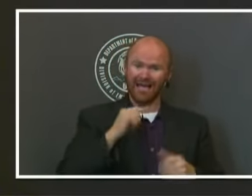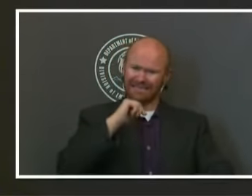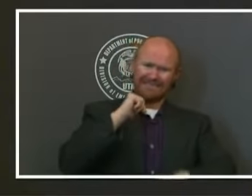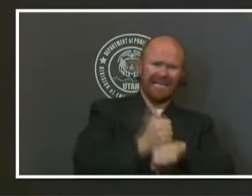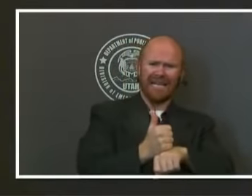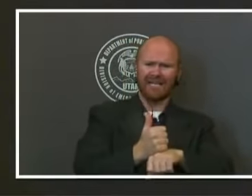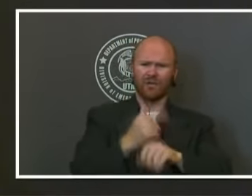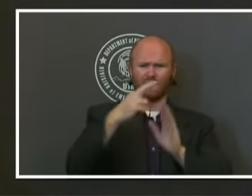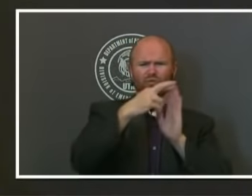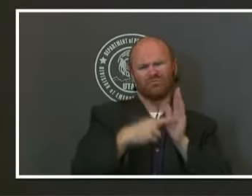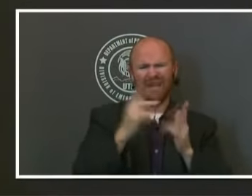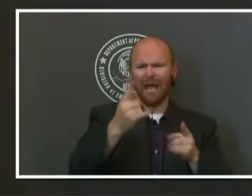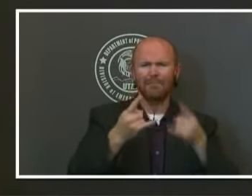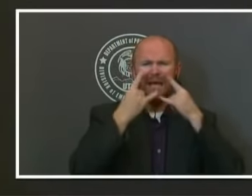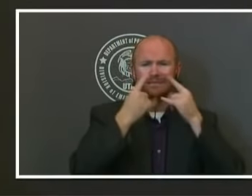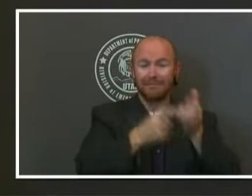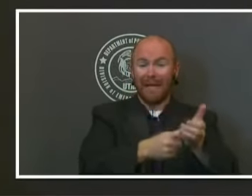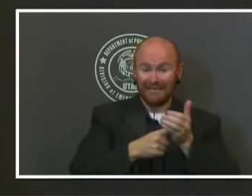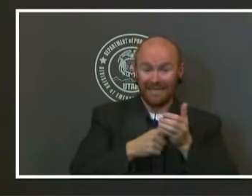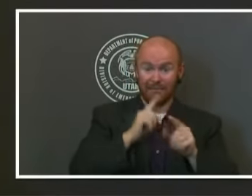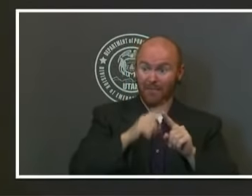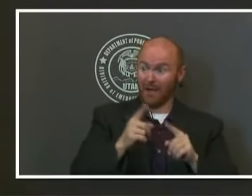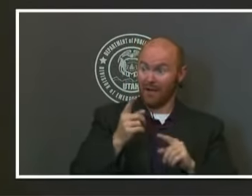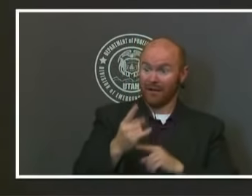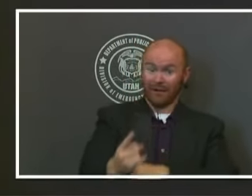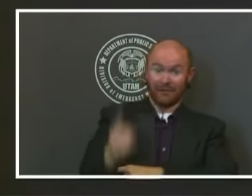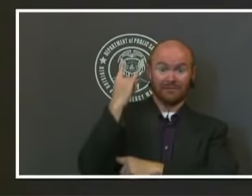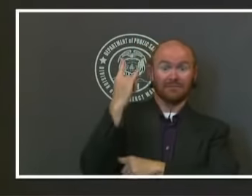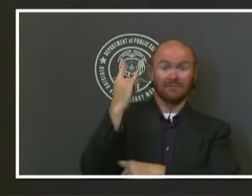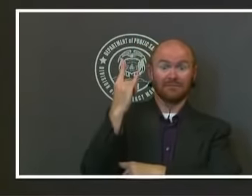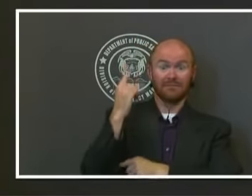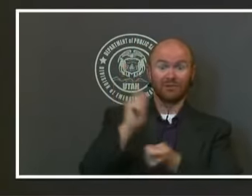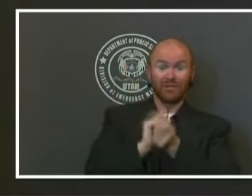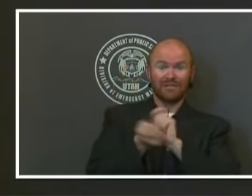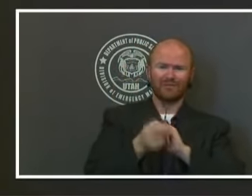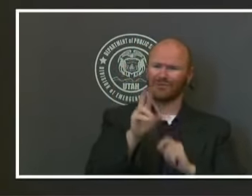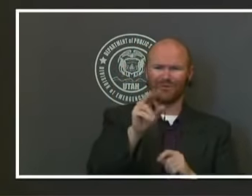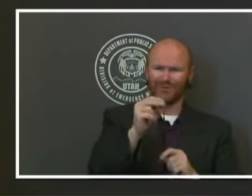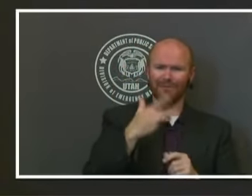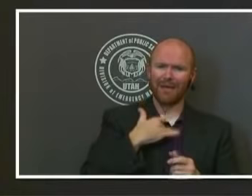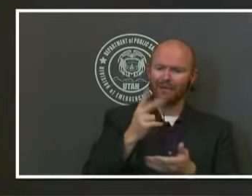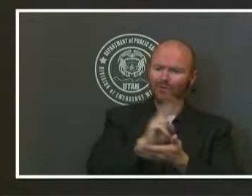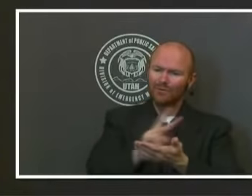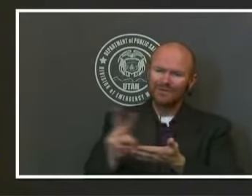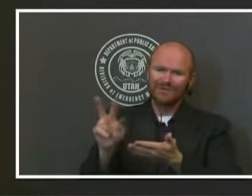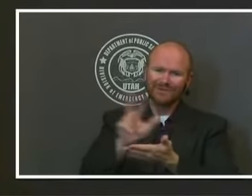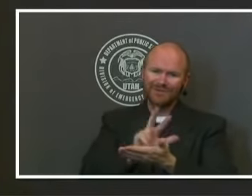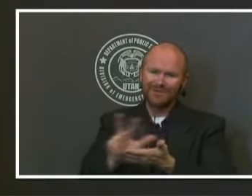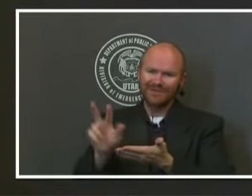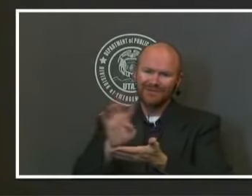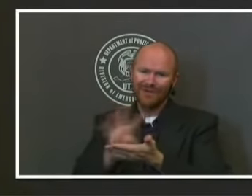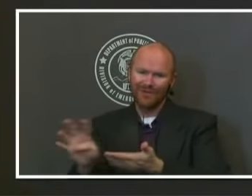three weeks later and the ramifications of those